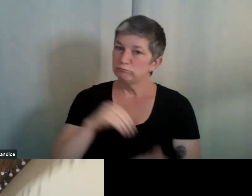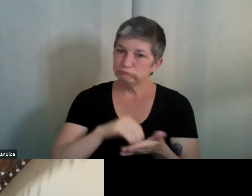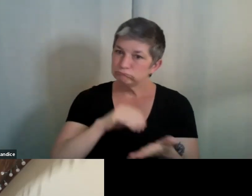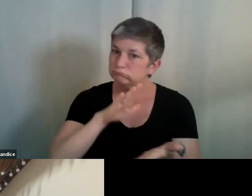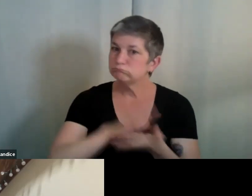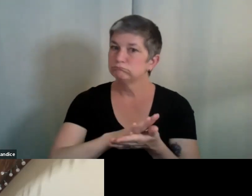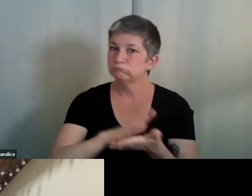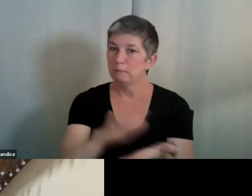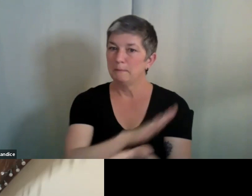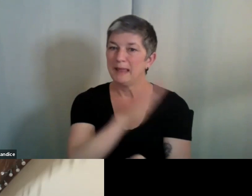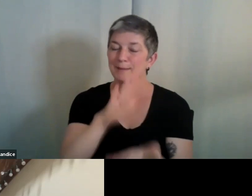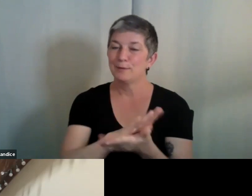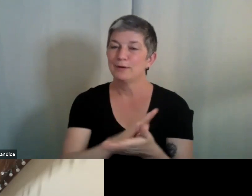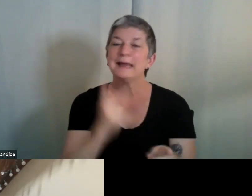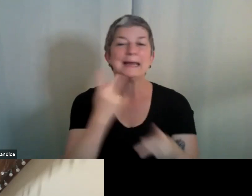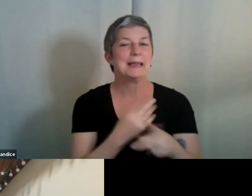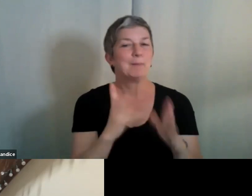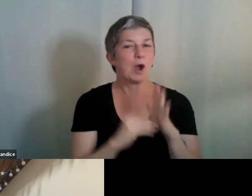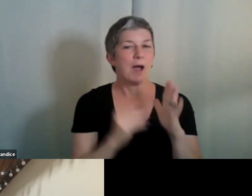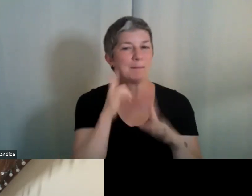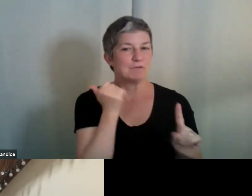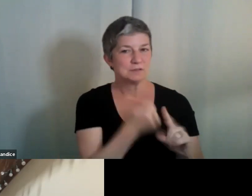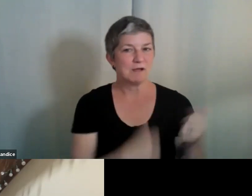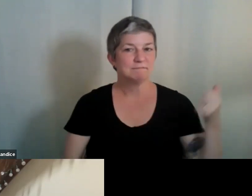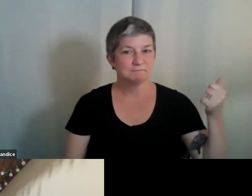I would save a copy for yourself. Make sure that you